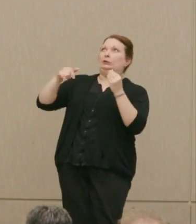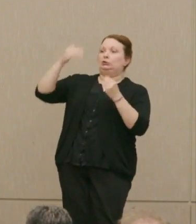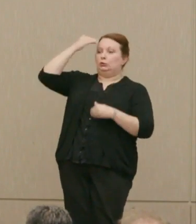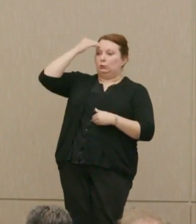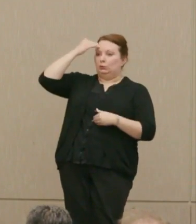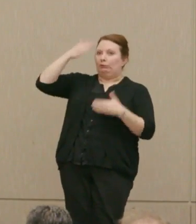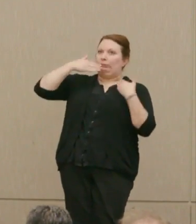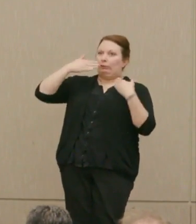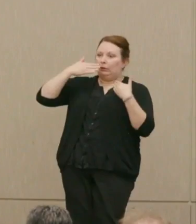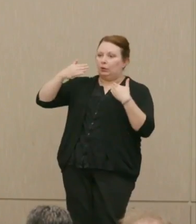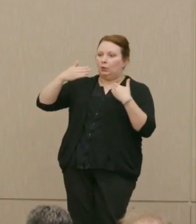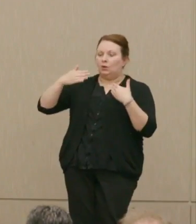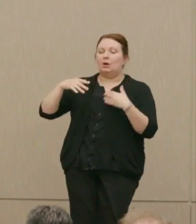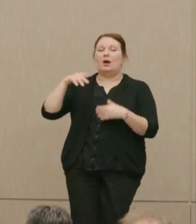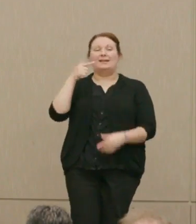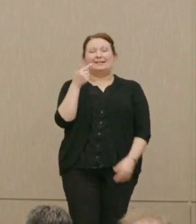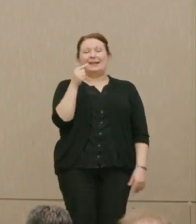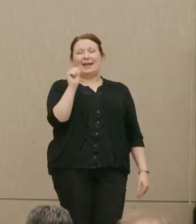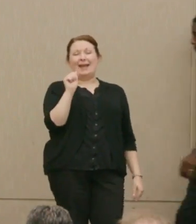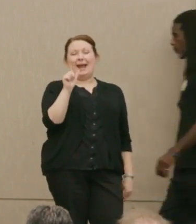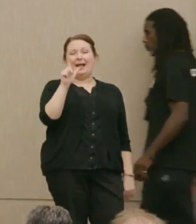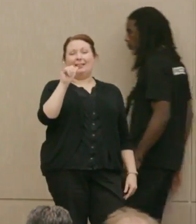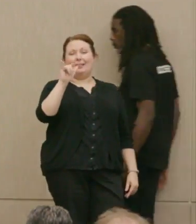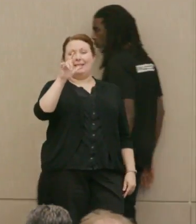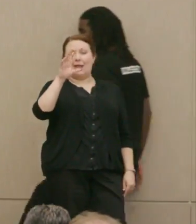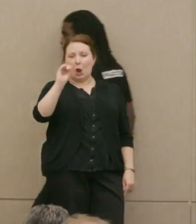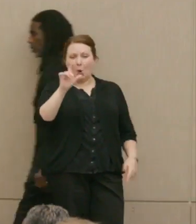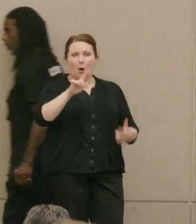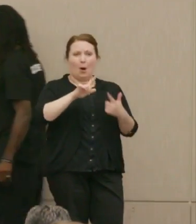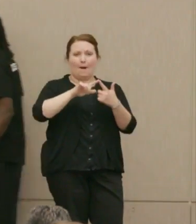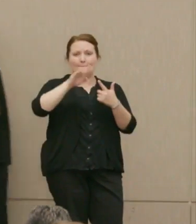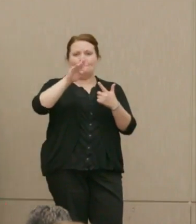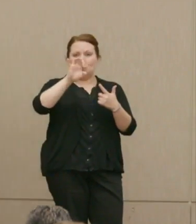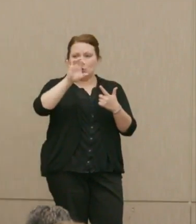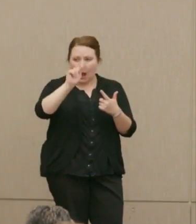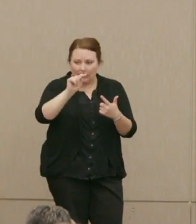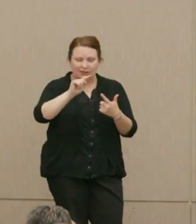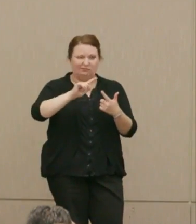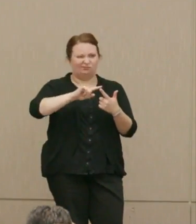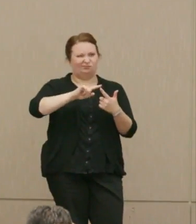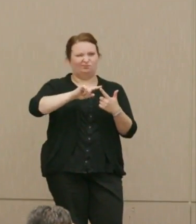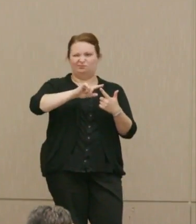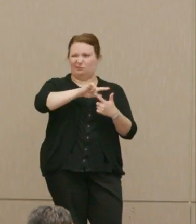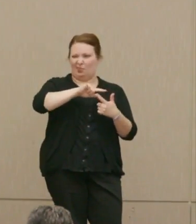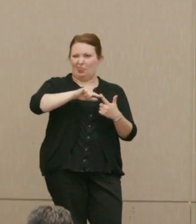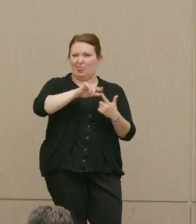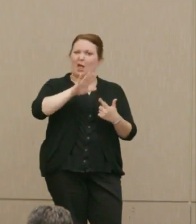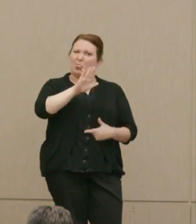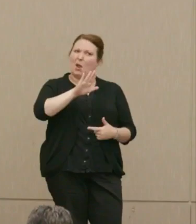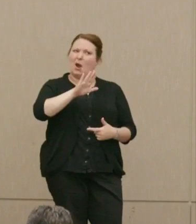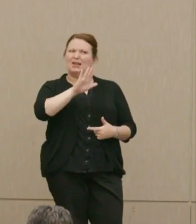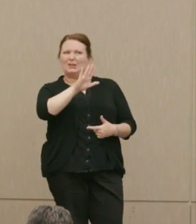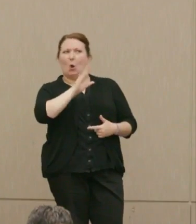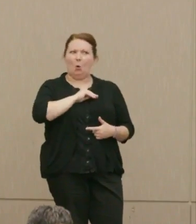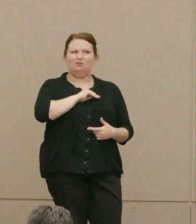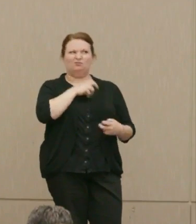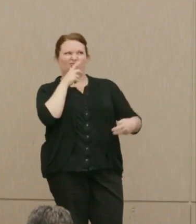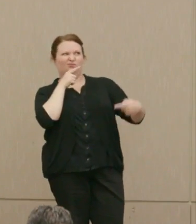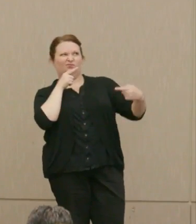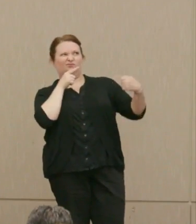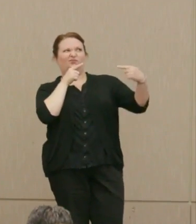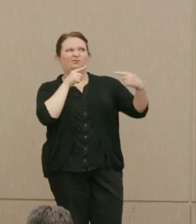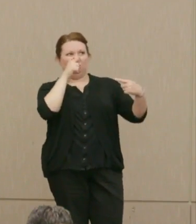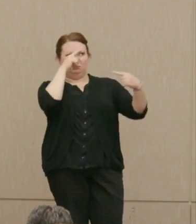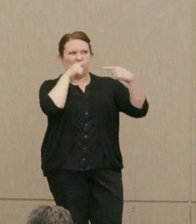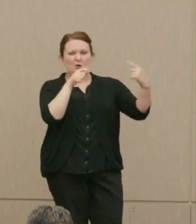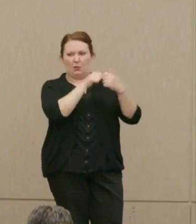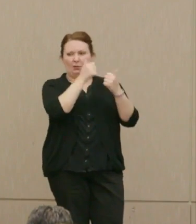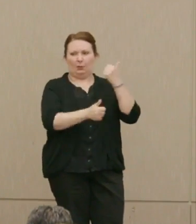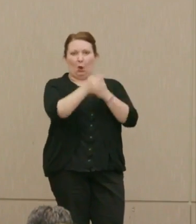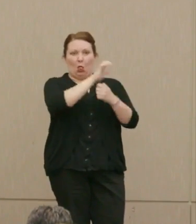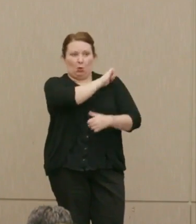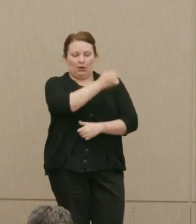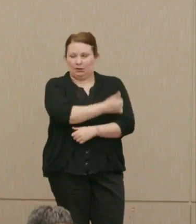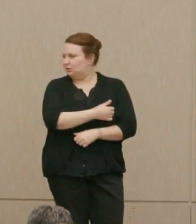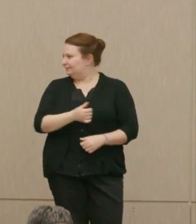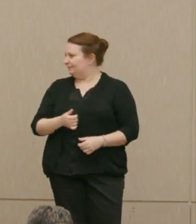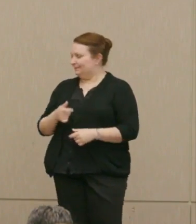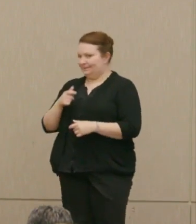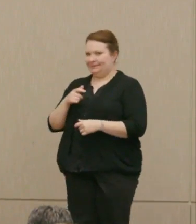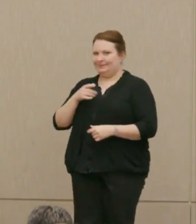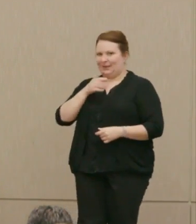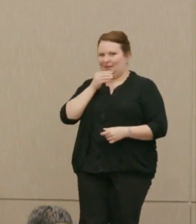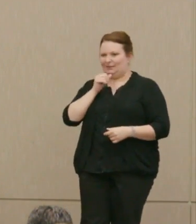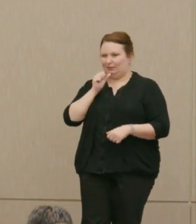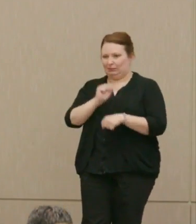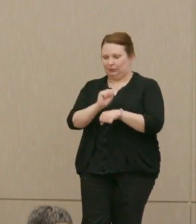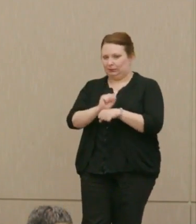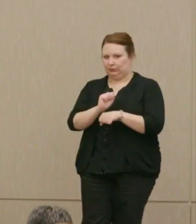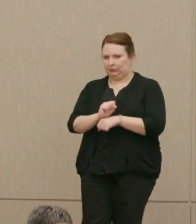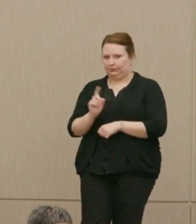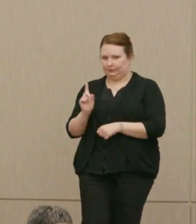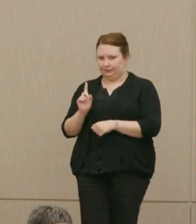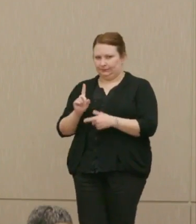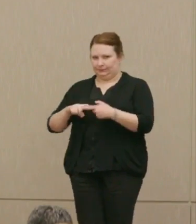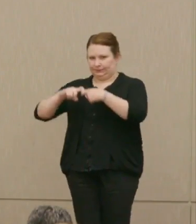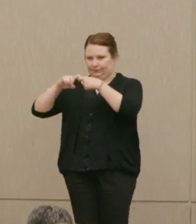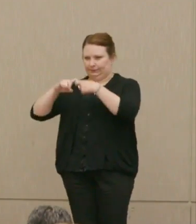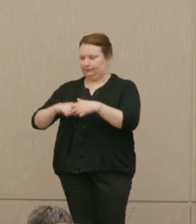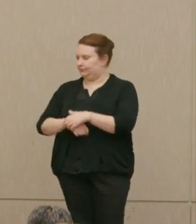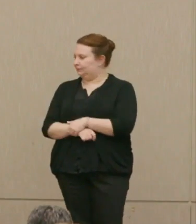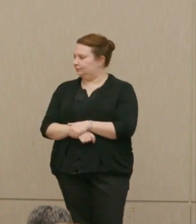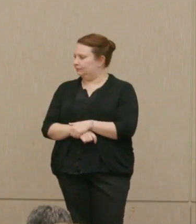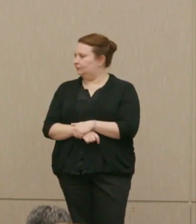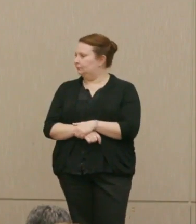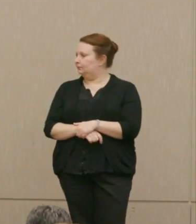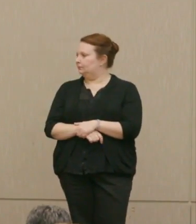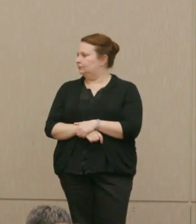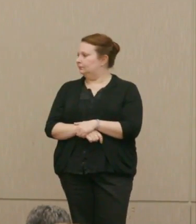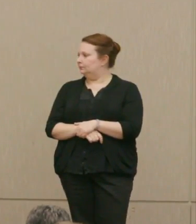In his play Galileo, Bertolt Brecht, who had his own troubles with authority, wrote ... wrote,